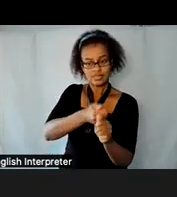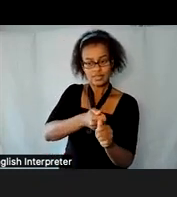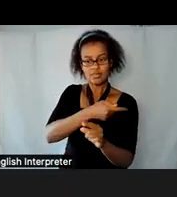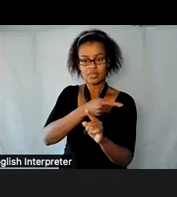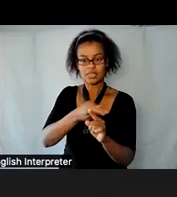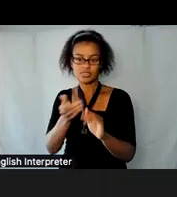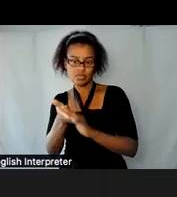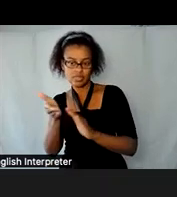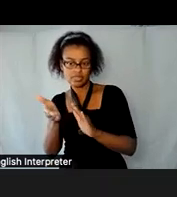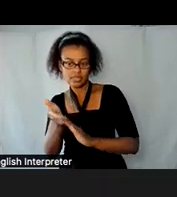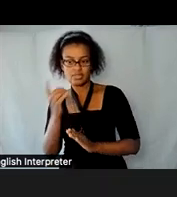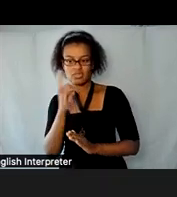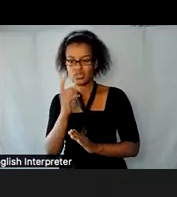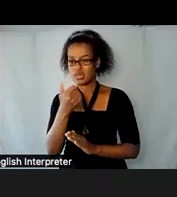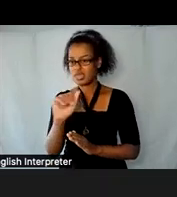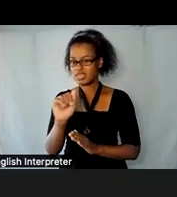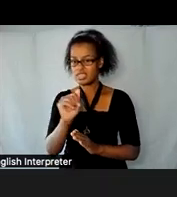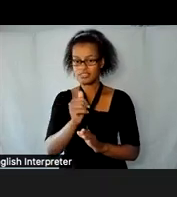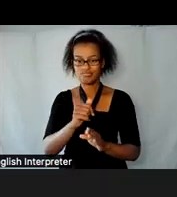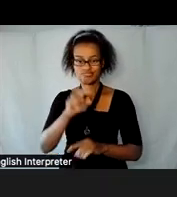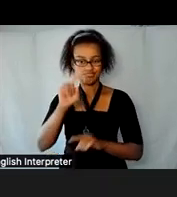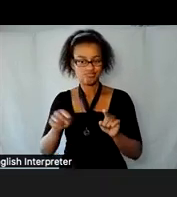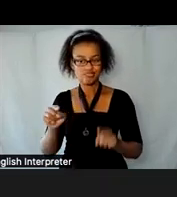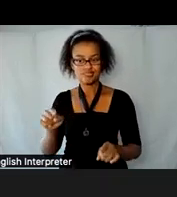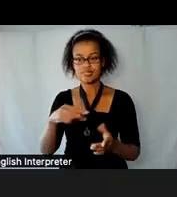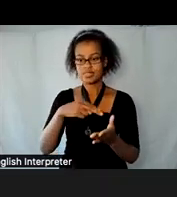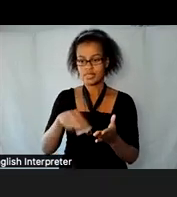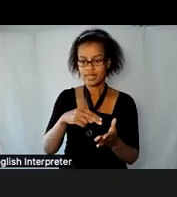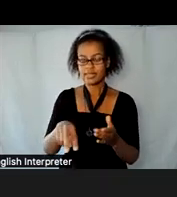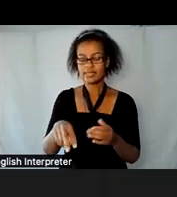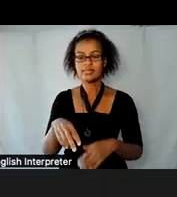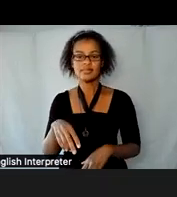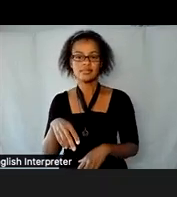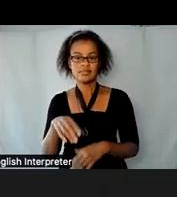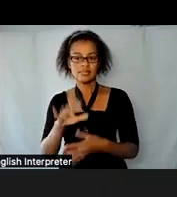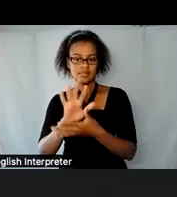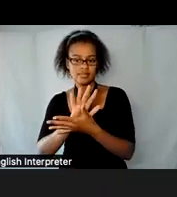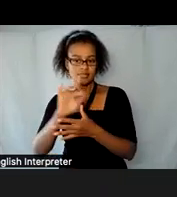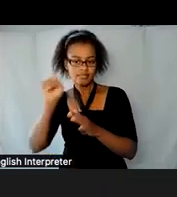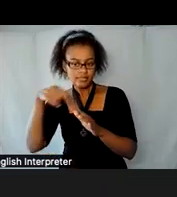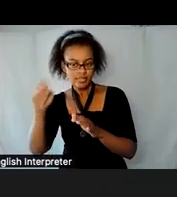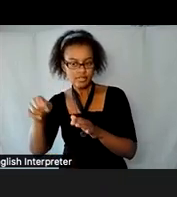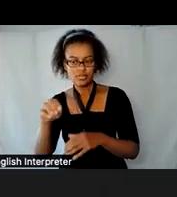theater, literary arts, visual and media arts, and so on.